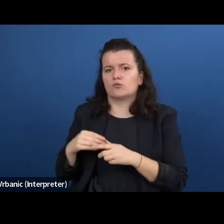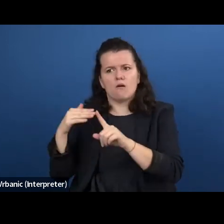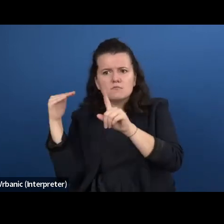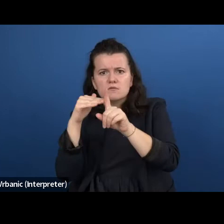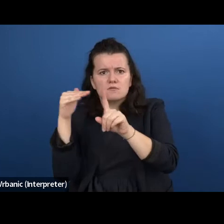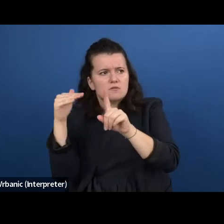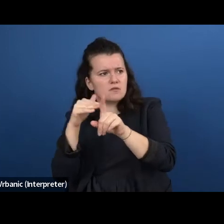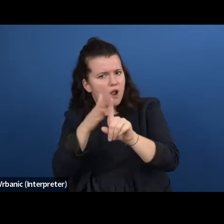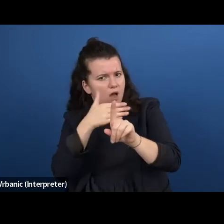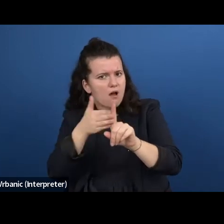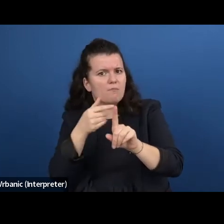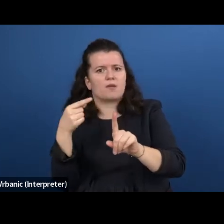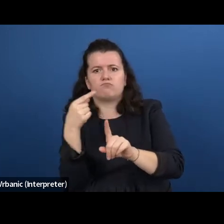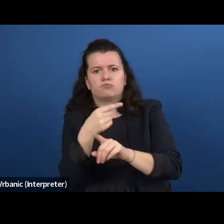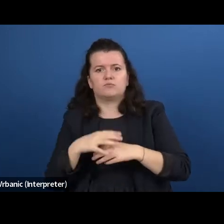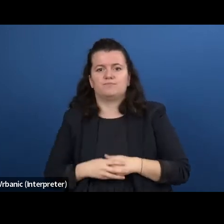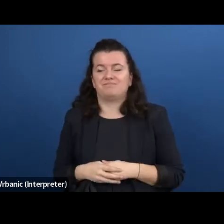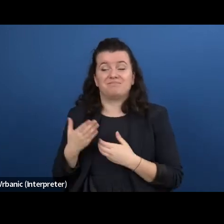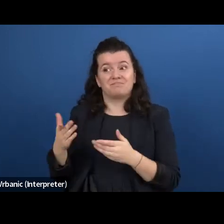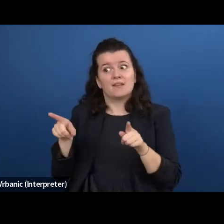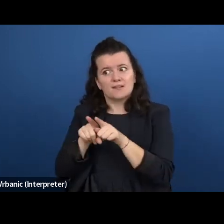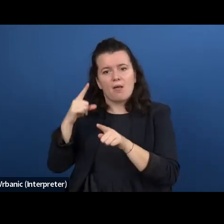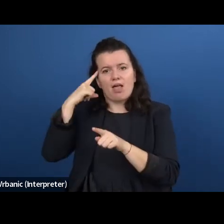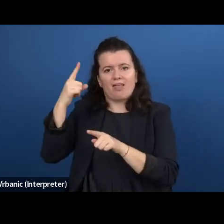to to my dear colleague, Isabel Caballero Perez,